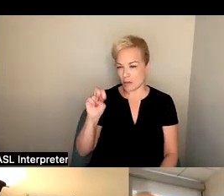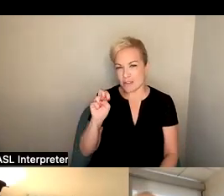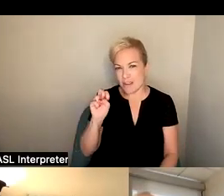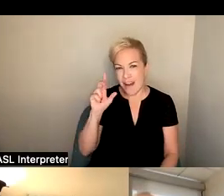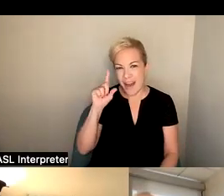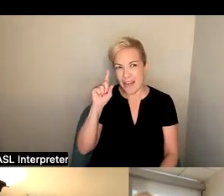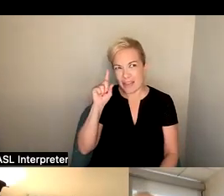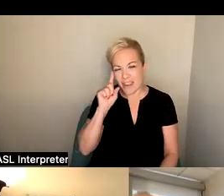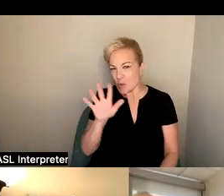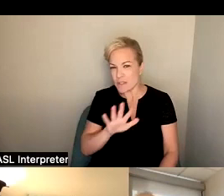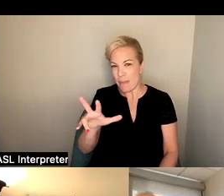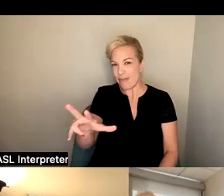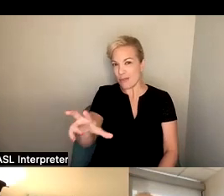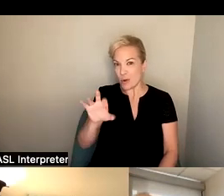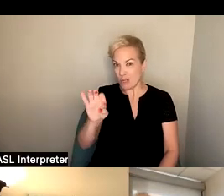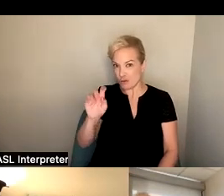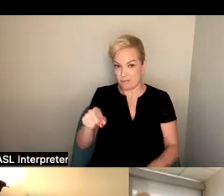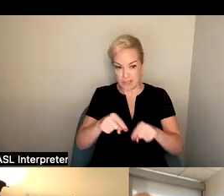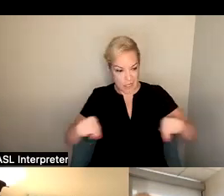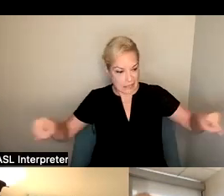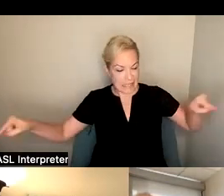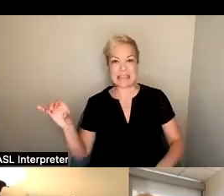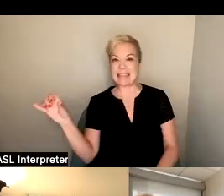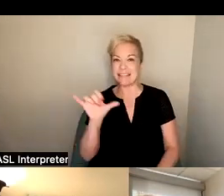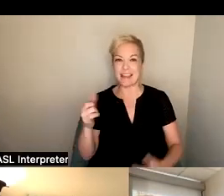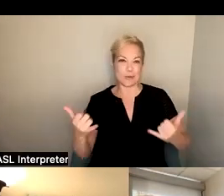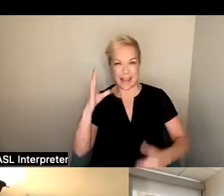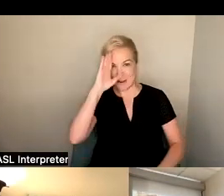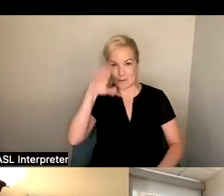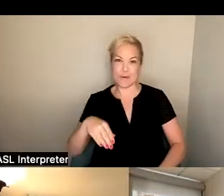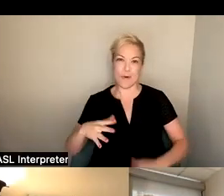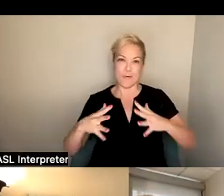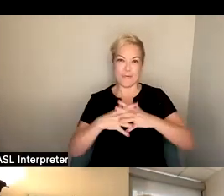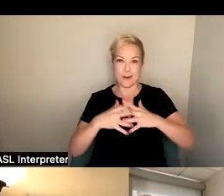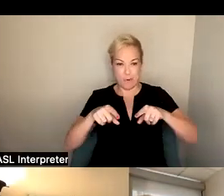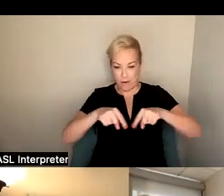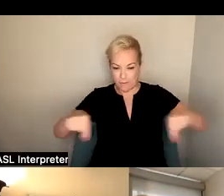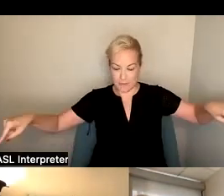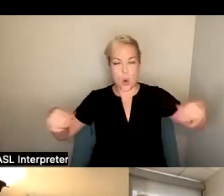in length, so about the size of a foot- a modern day football field, but we also did have ways of